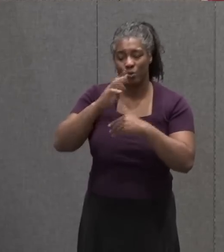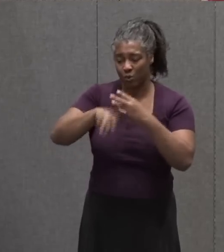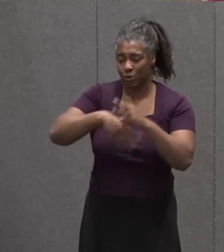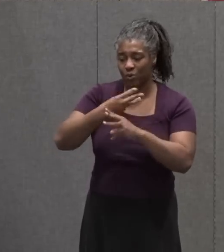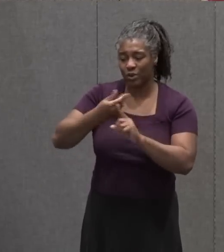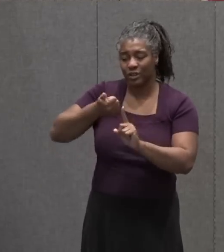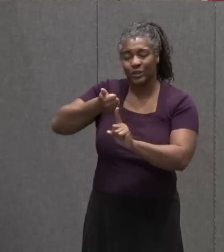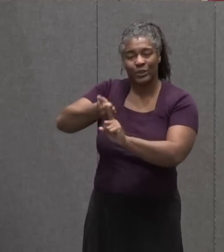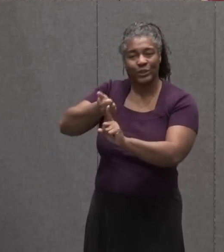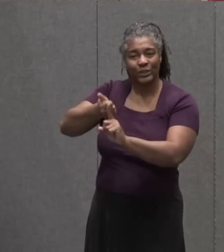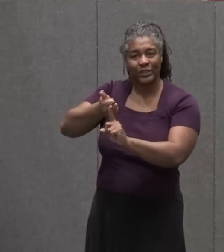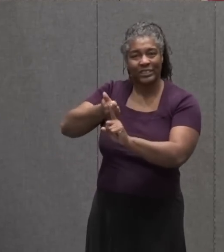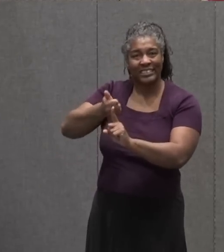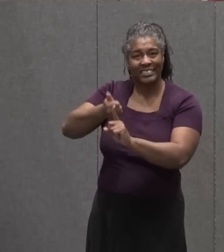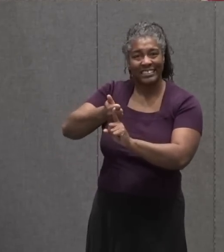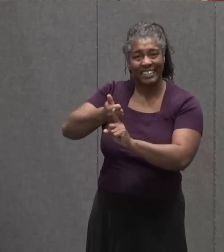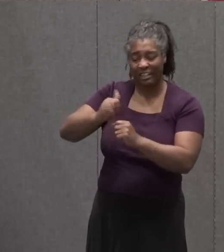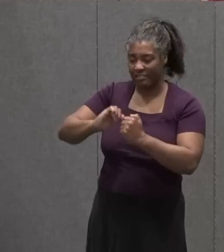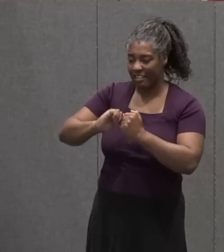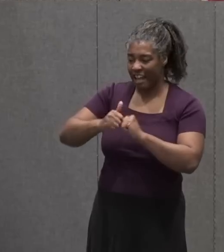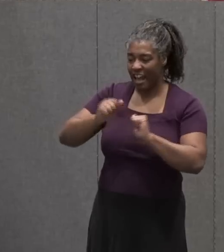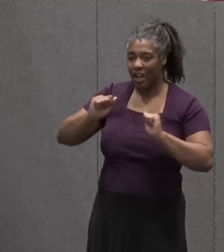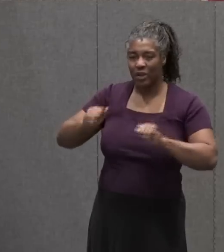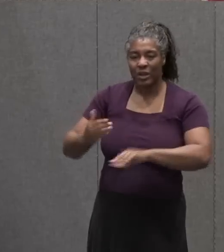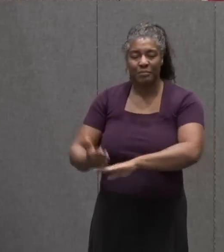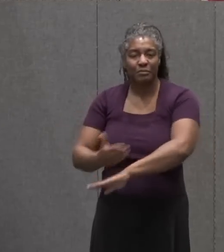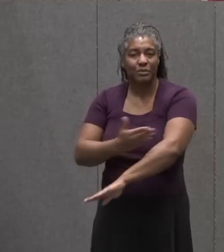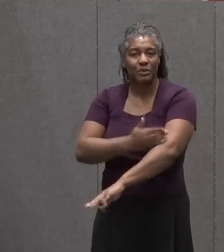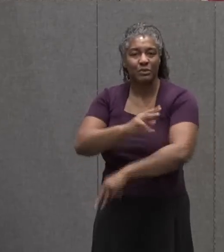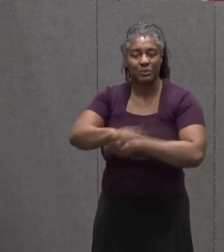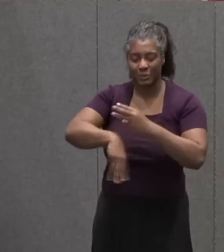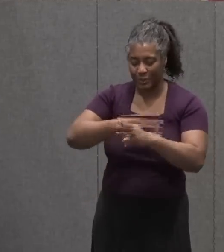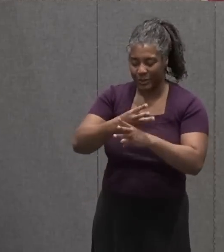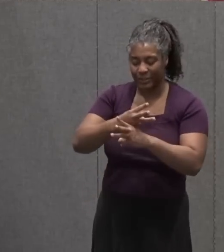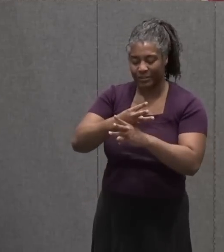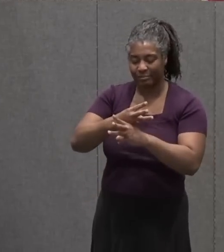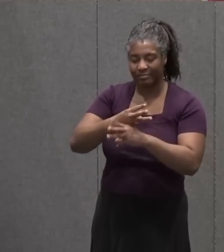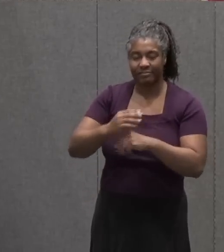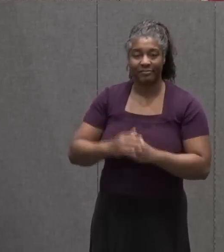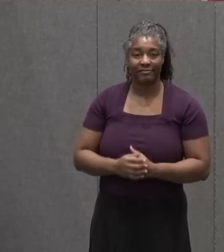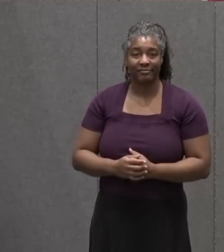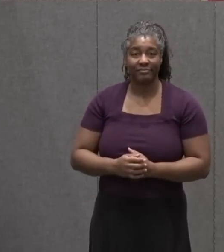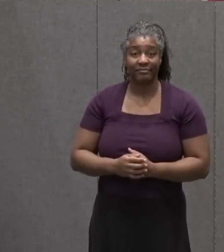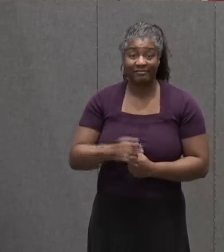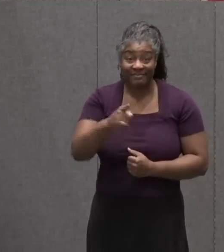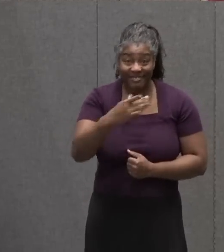Did you like that story? Me too. My favorite part was when Jerome drew pictures